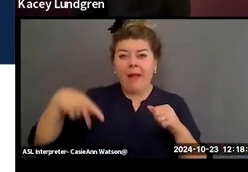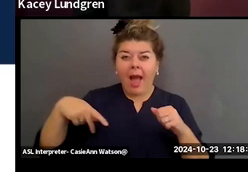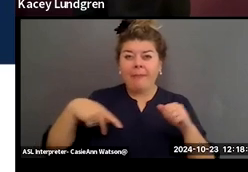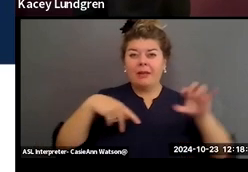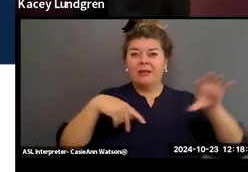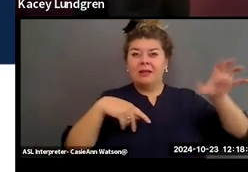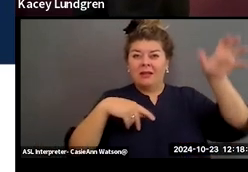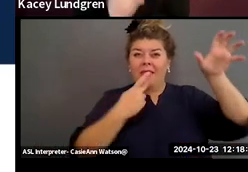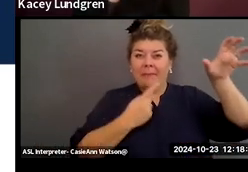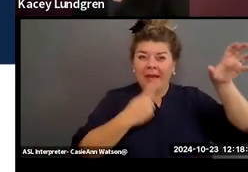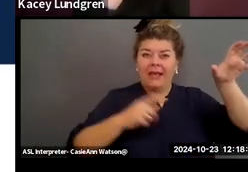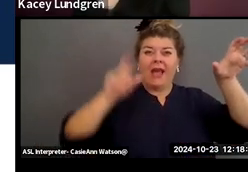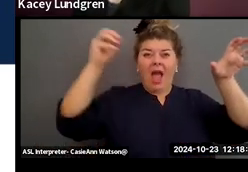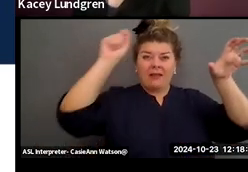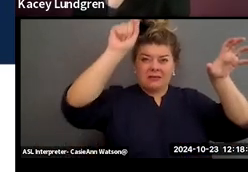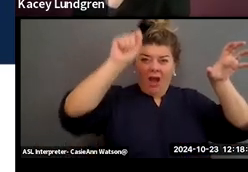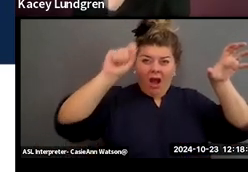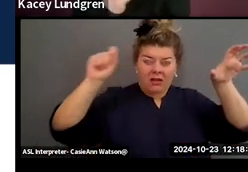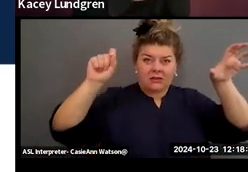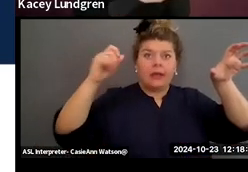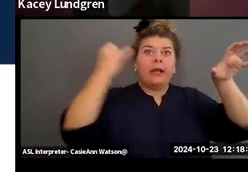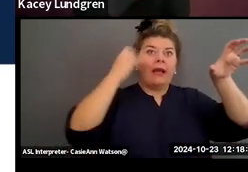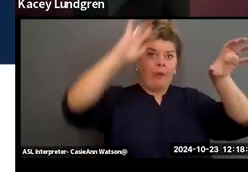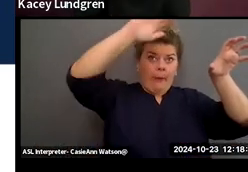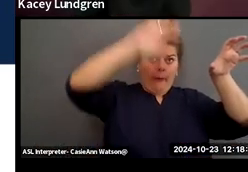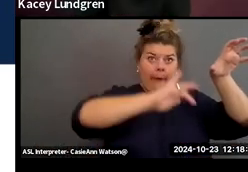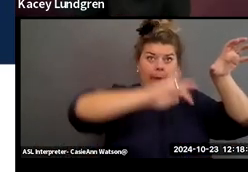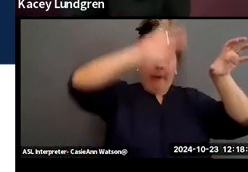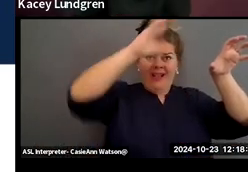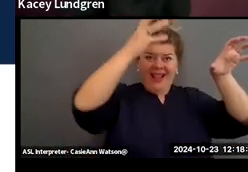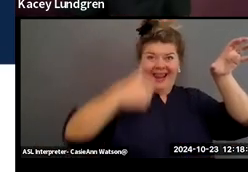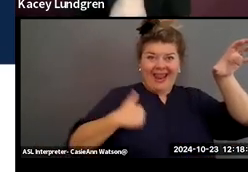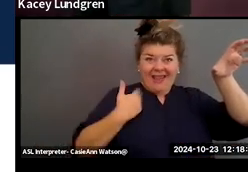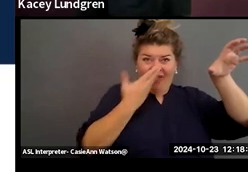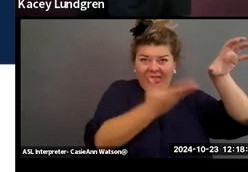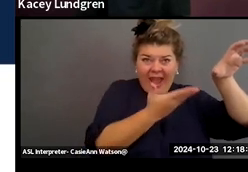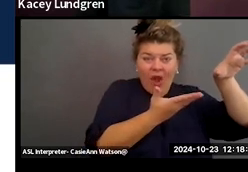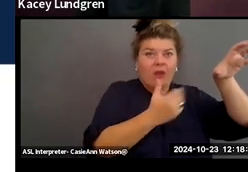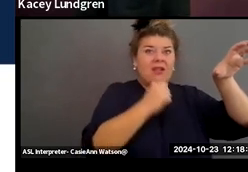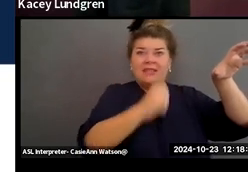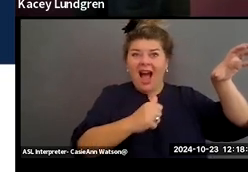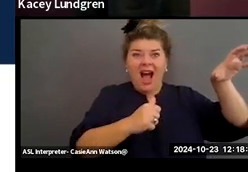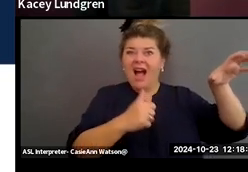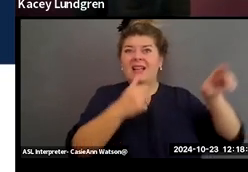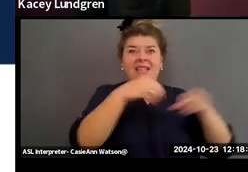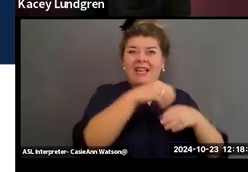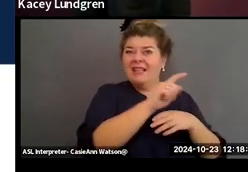unless you were born in that triangle of villages or in a Native American tribe that still managed to be using sign language,